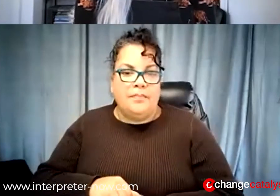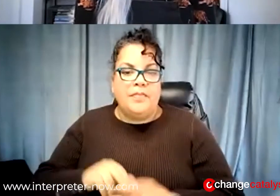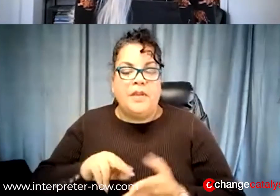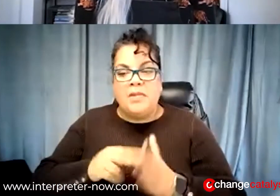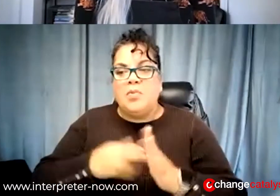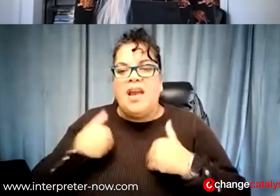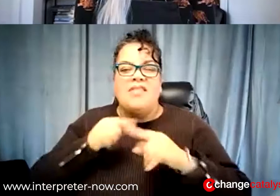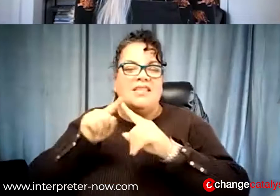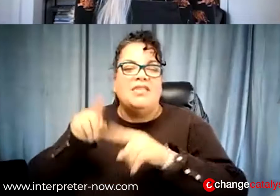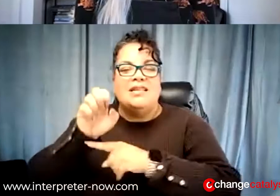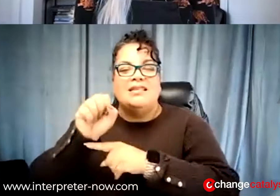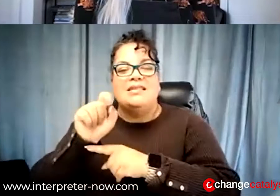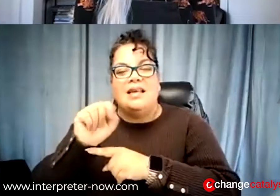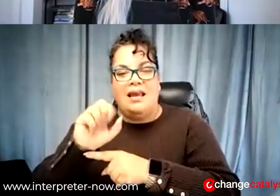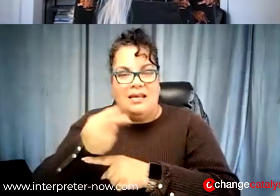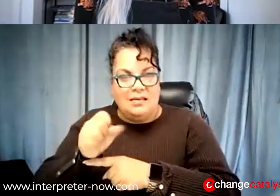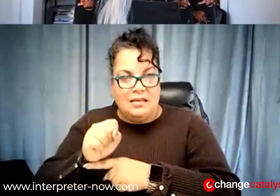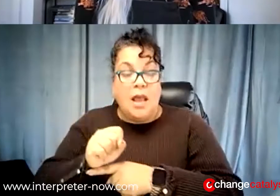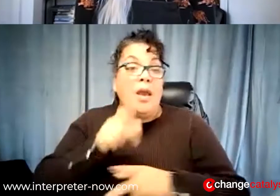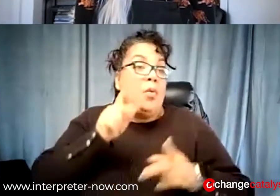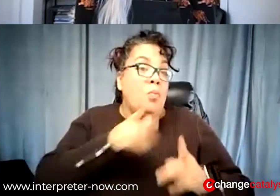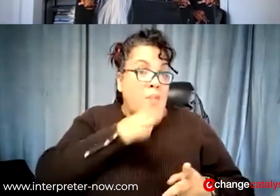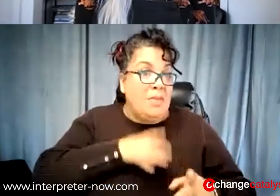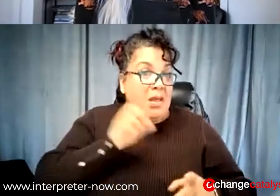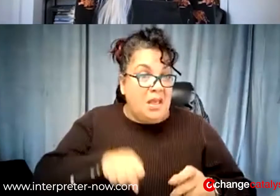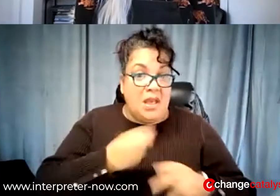Women can choose to use their real names or anonymous screen names.